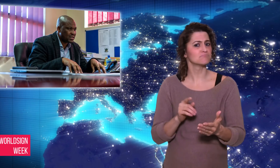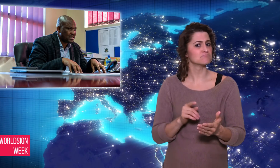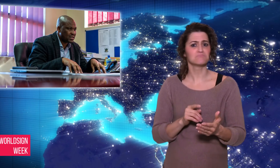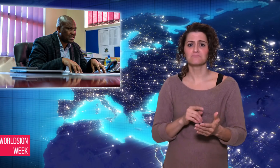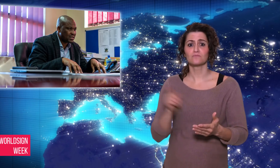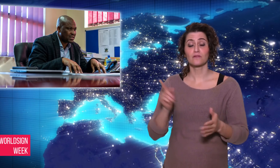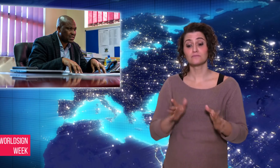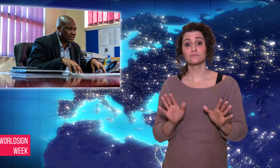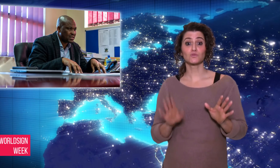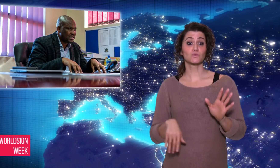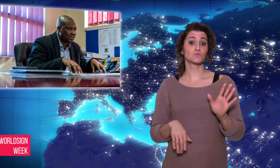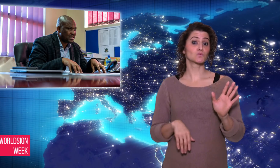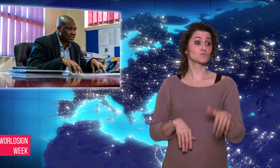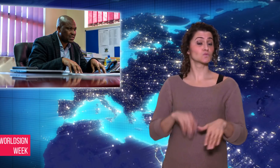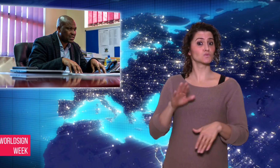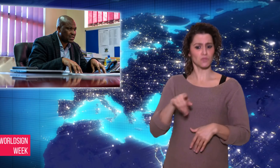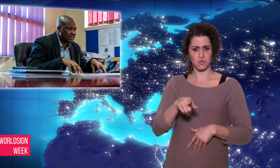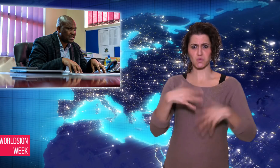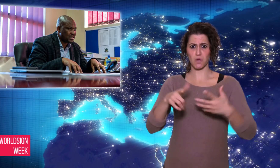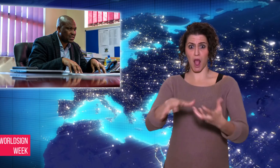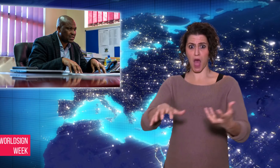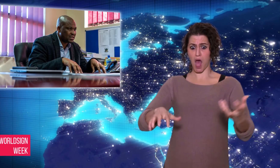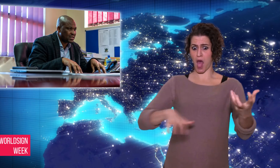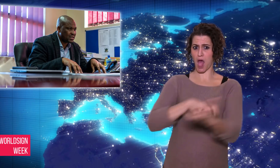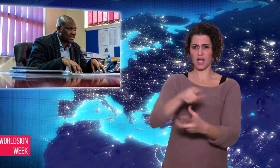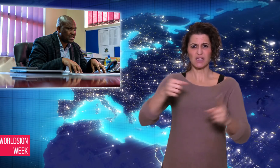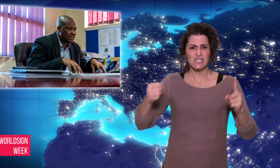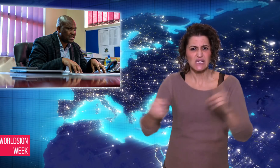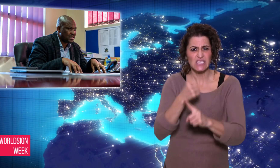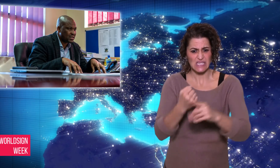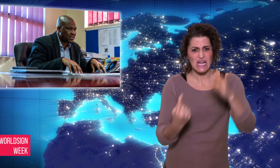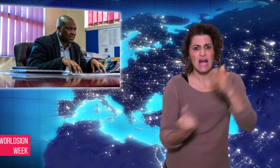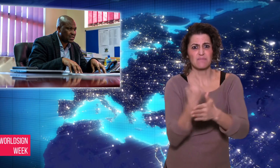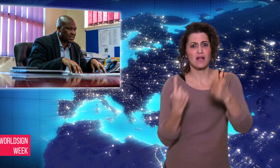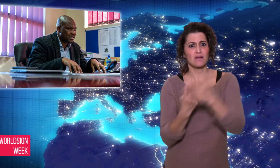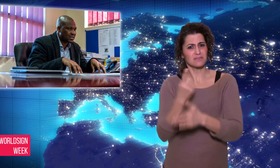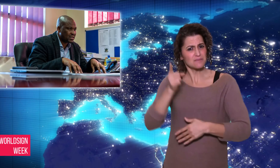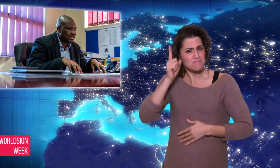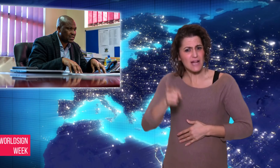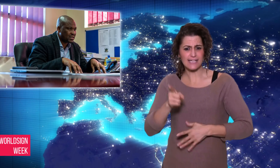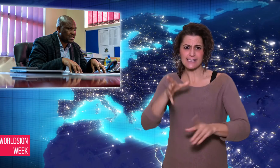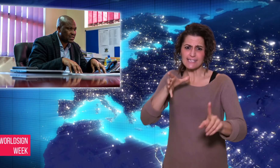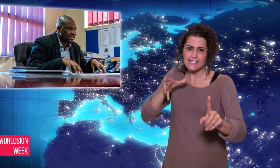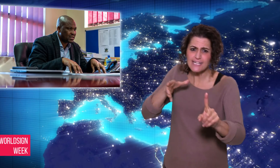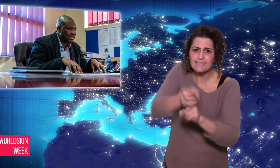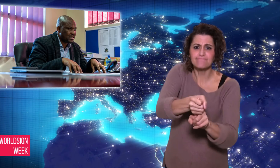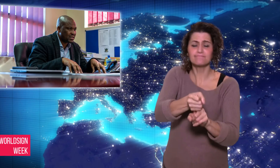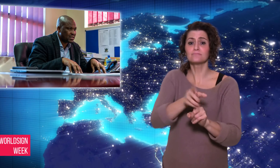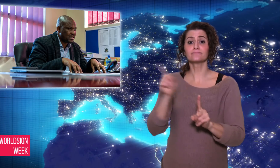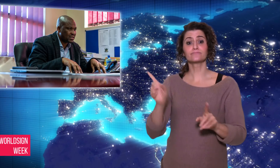whistleblowers in a key murder